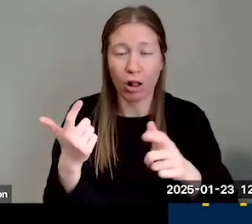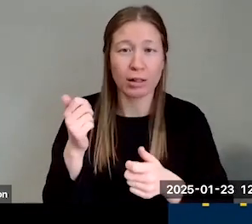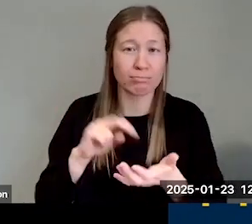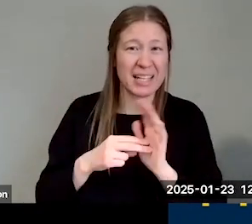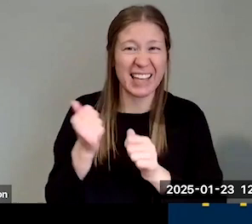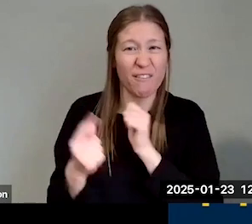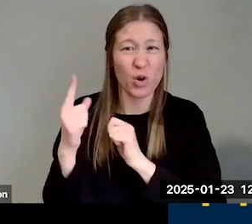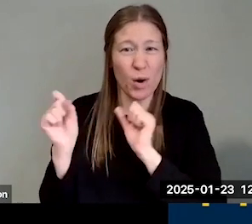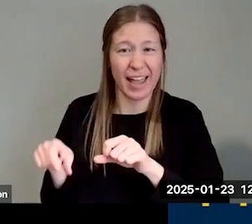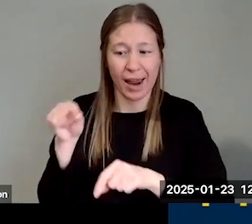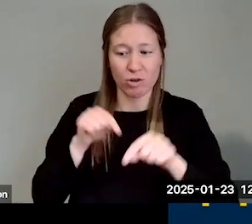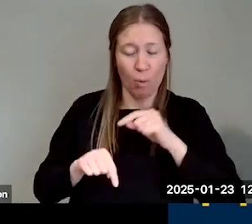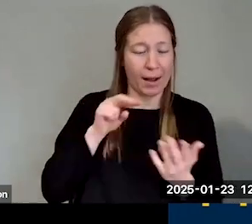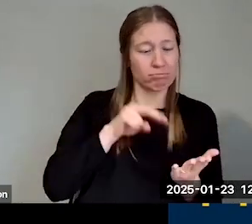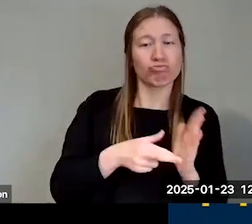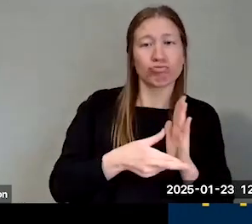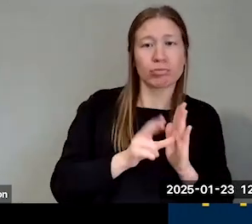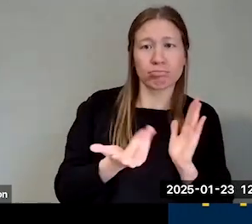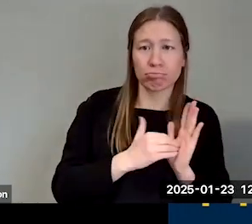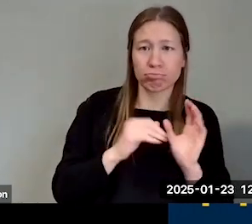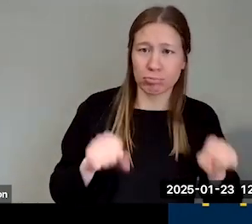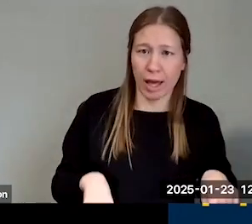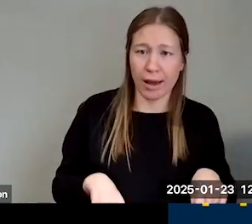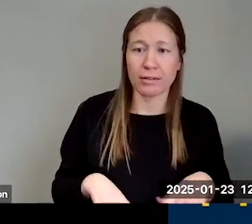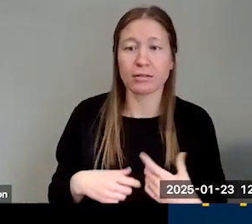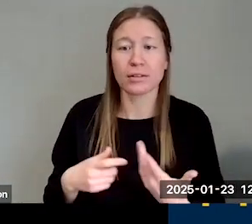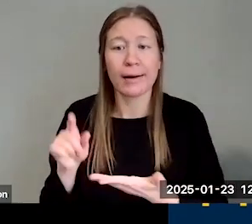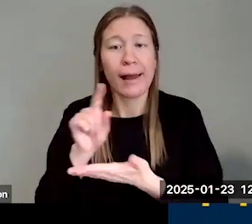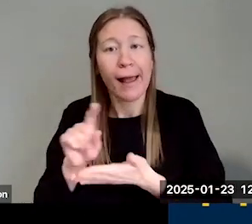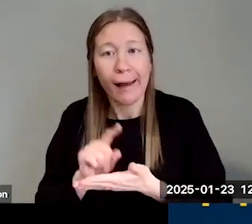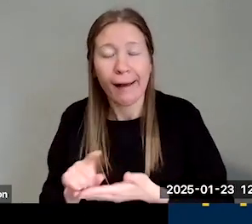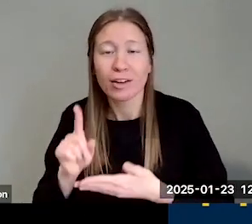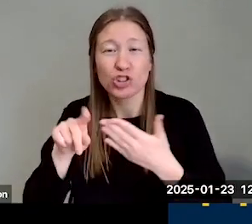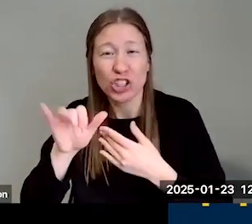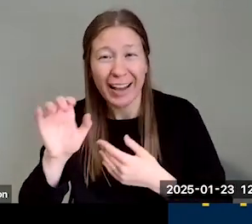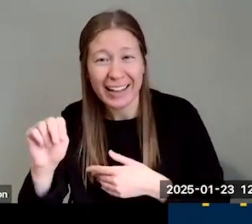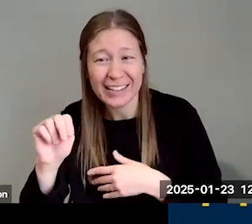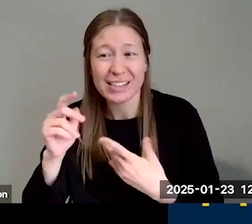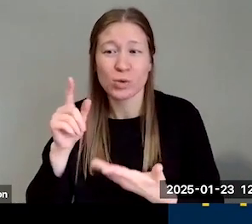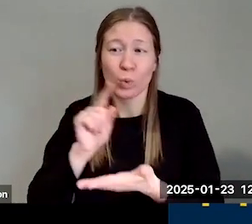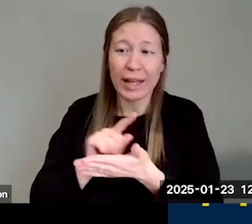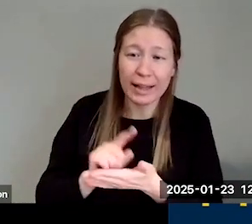You can again provide those annual check-ins by email or recurring meetings to encourage people to request